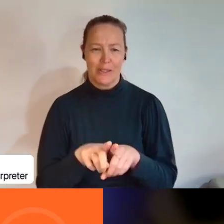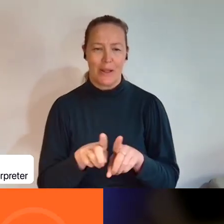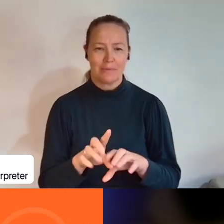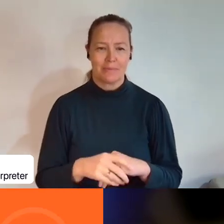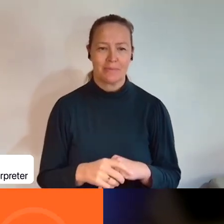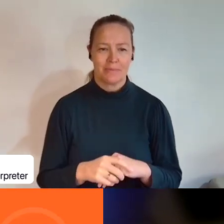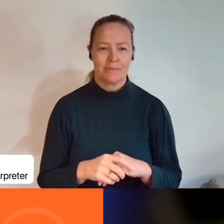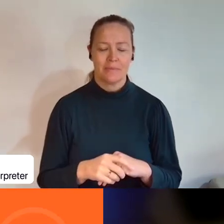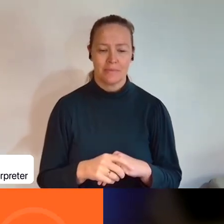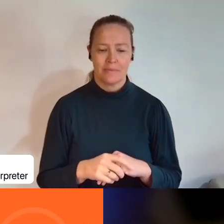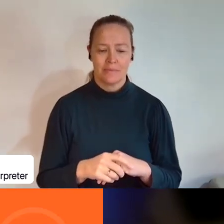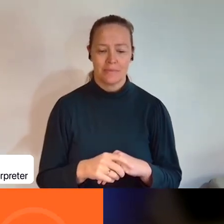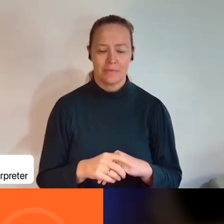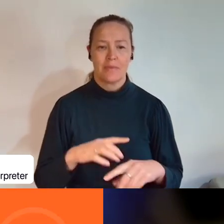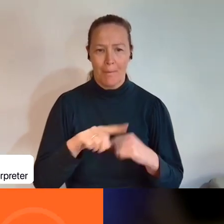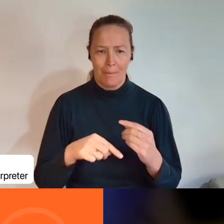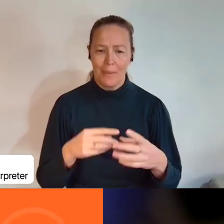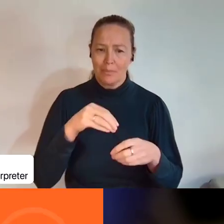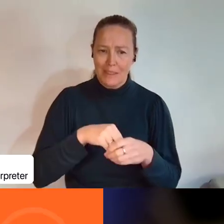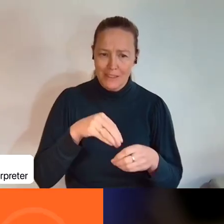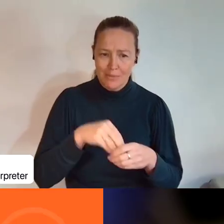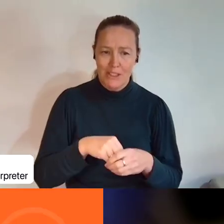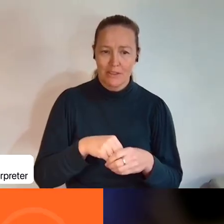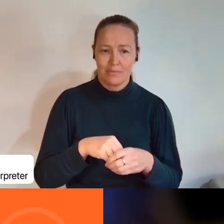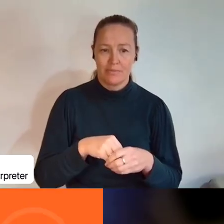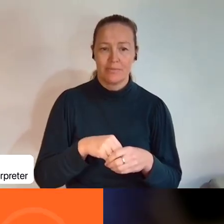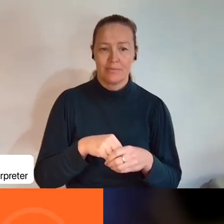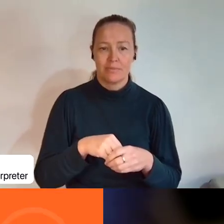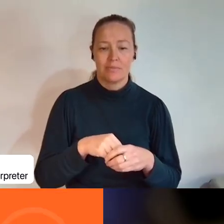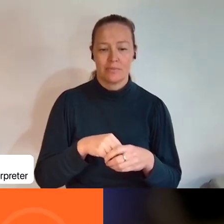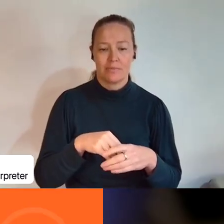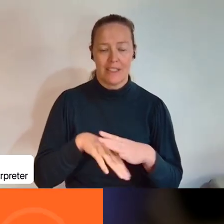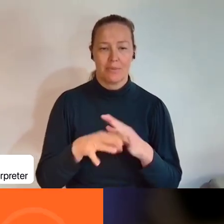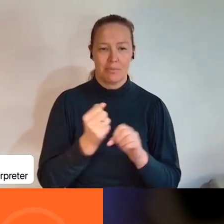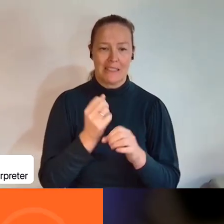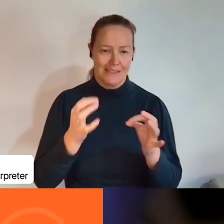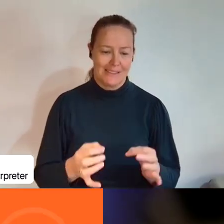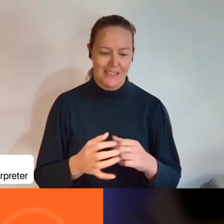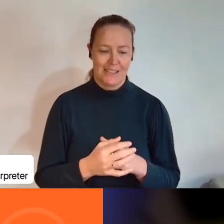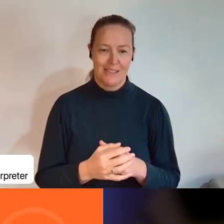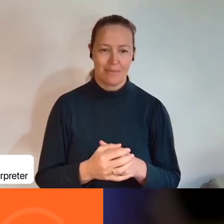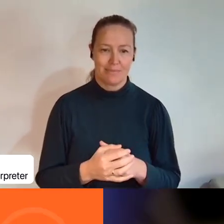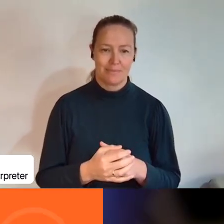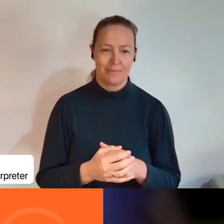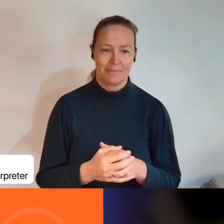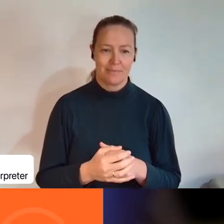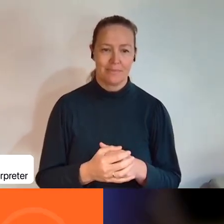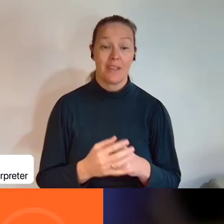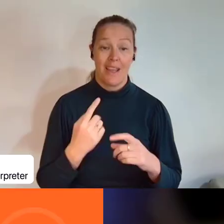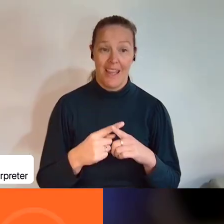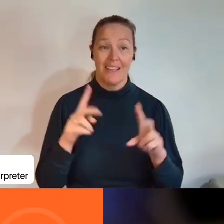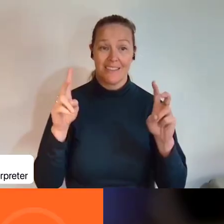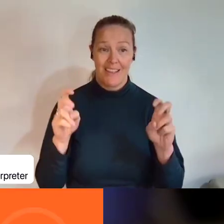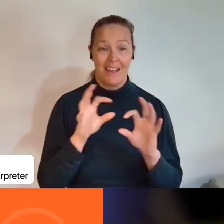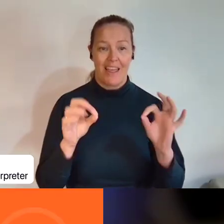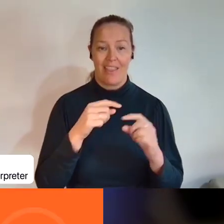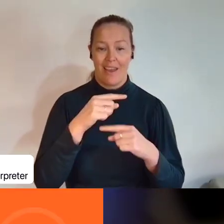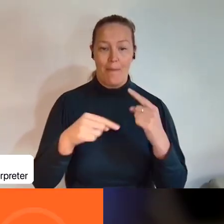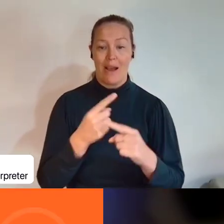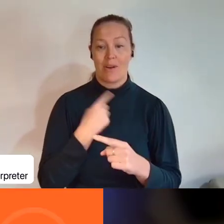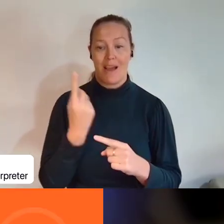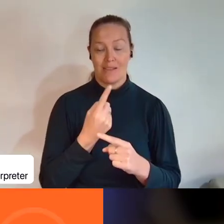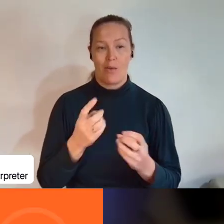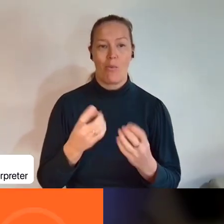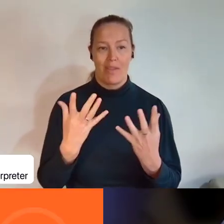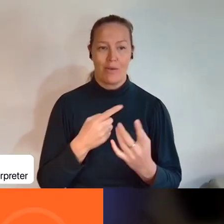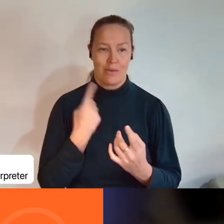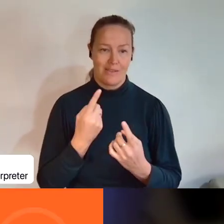participation and involvement in decision making. And nothing about us without us is